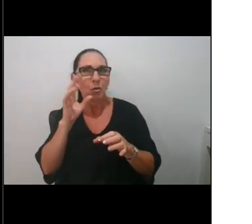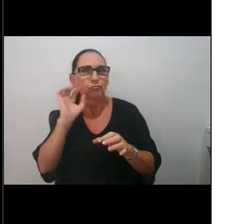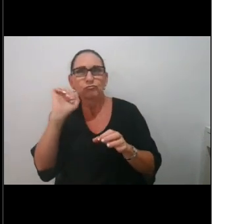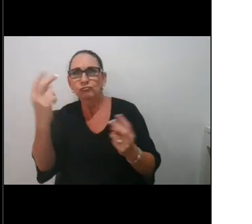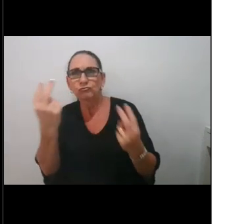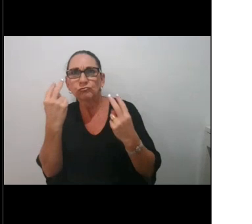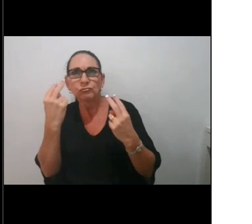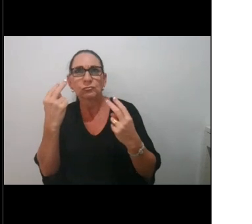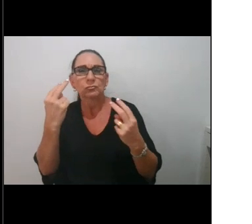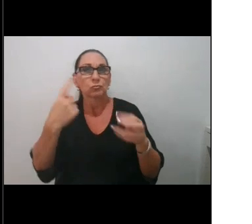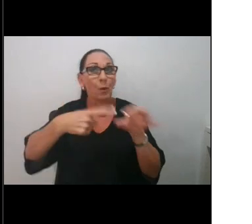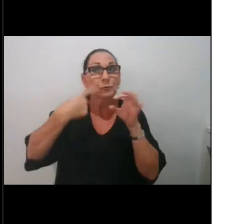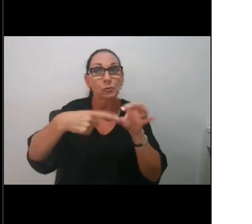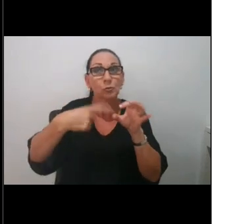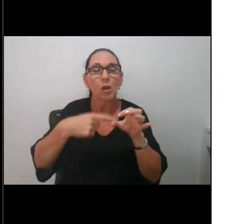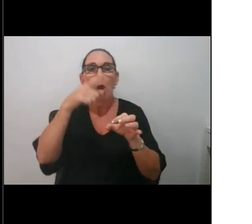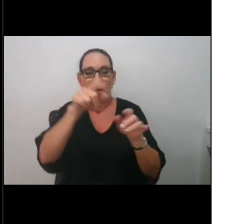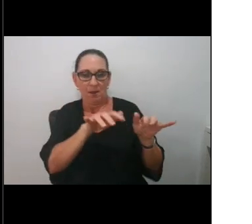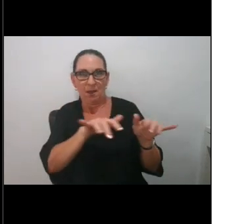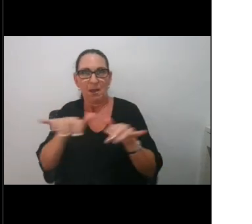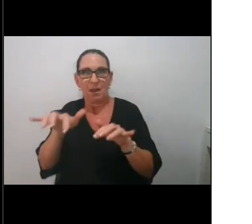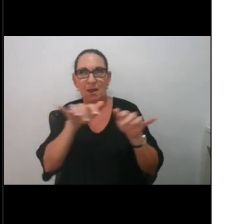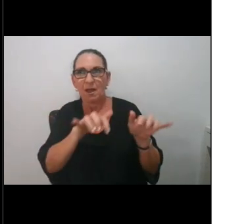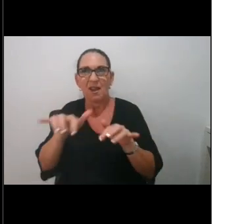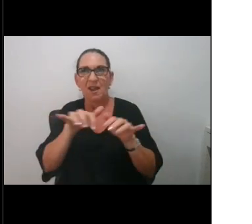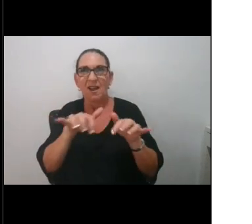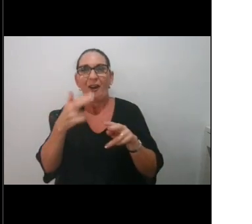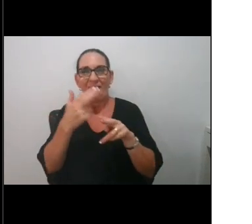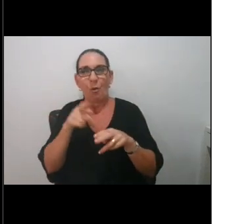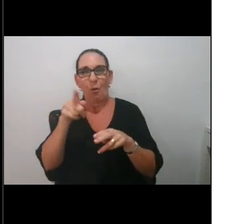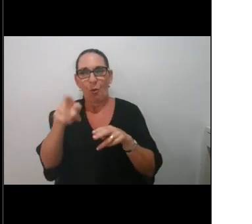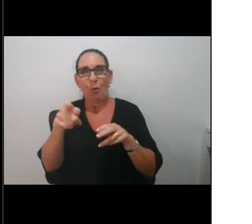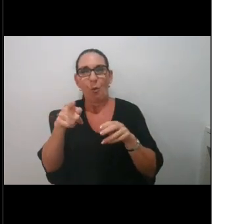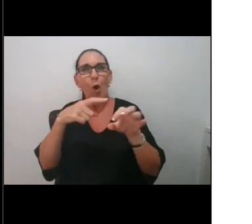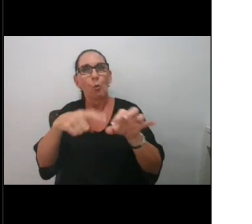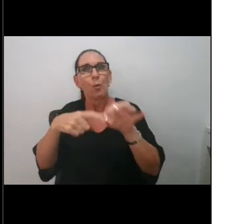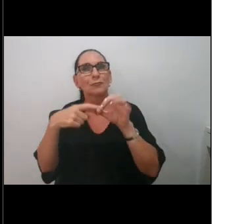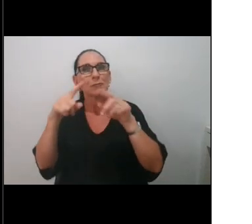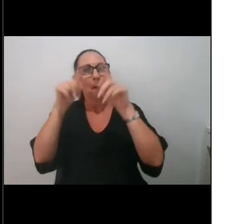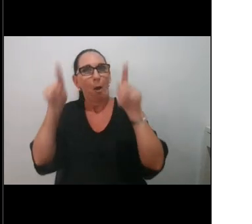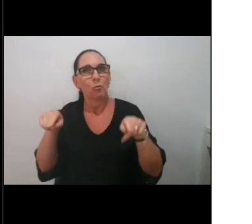panel for your GoToWebinar screen and we'll get those and we'll shoot those through to